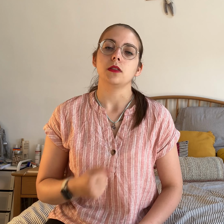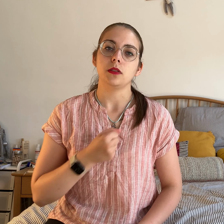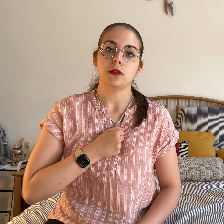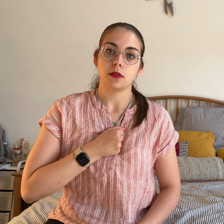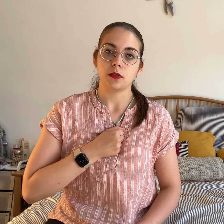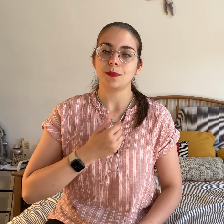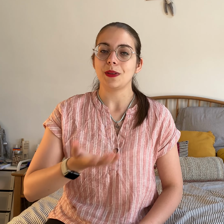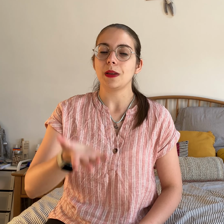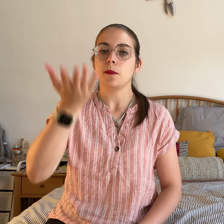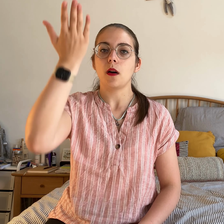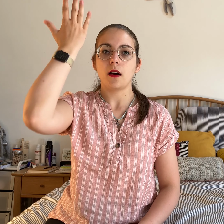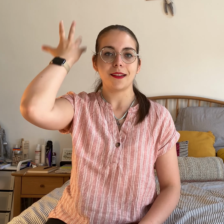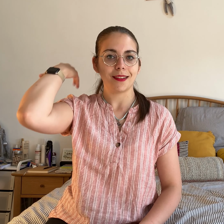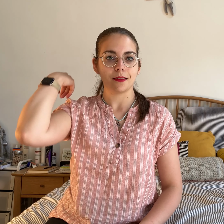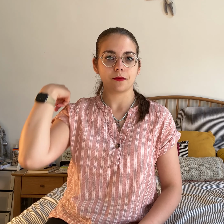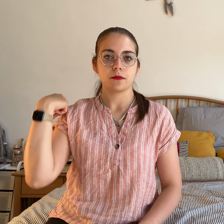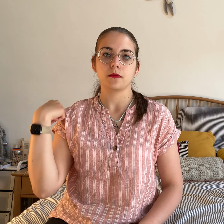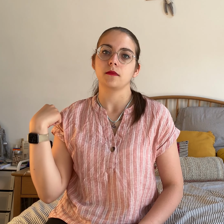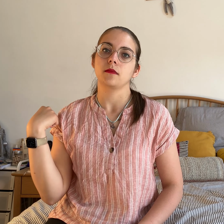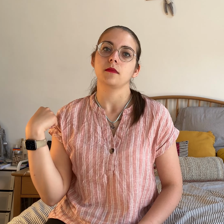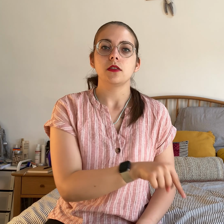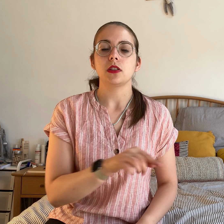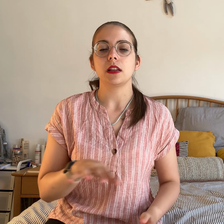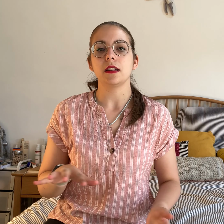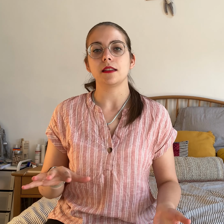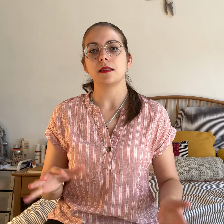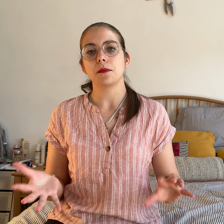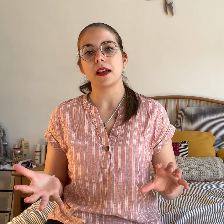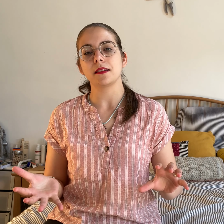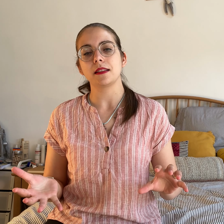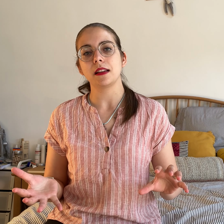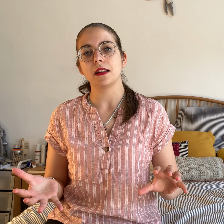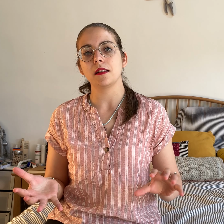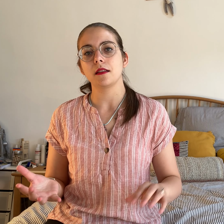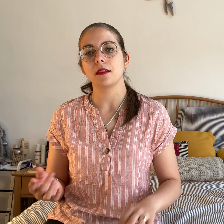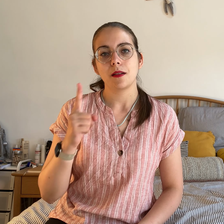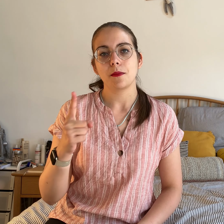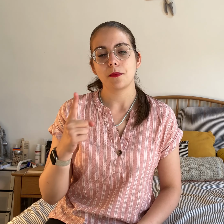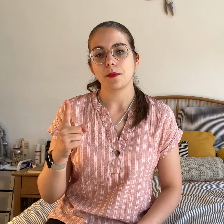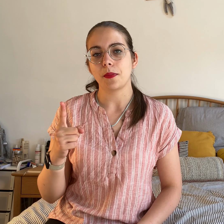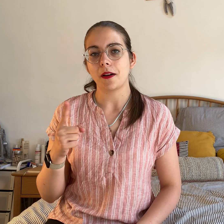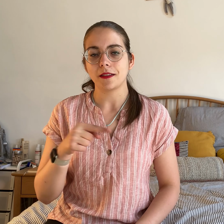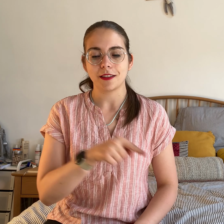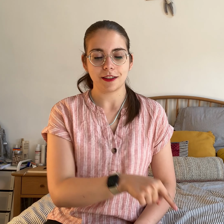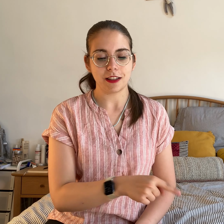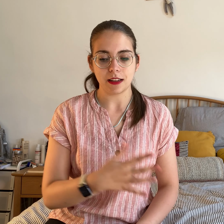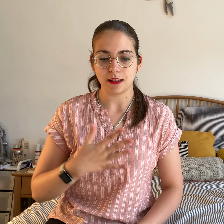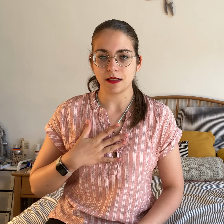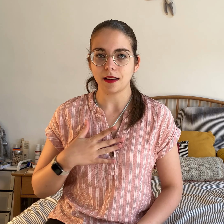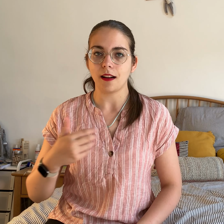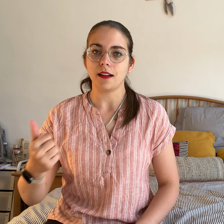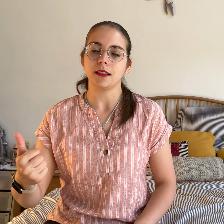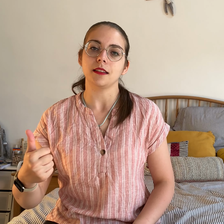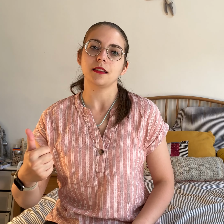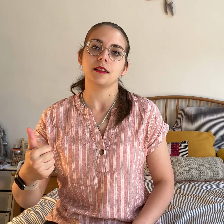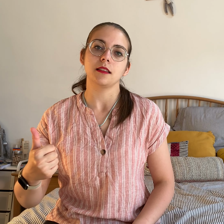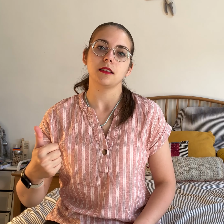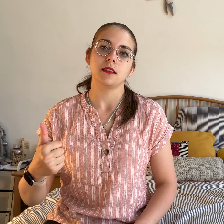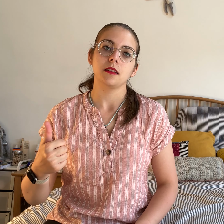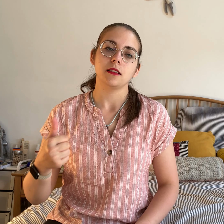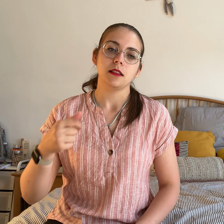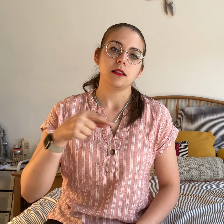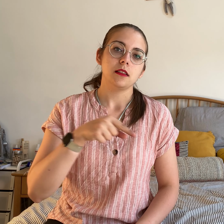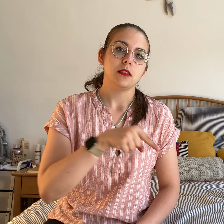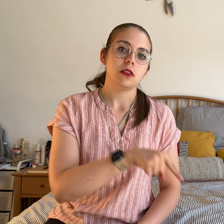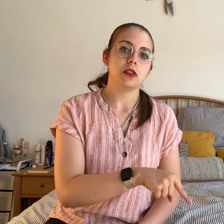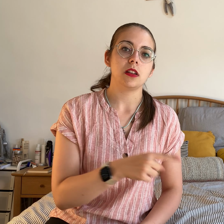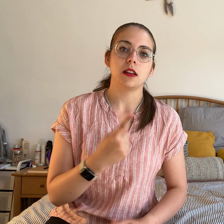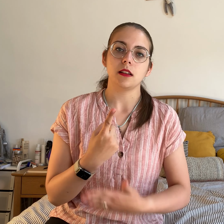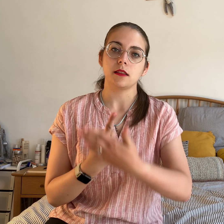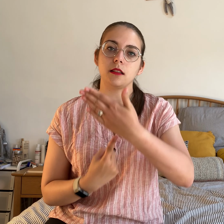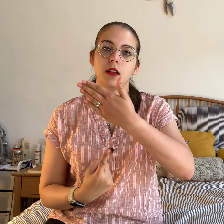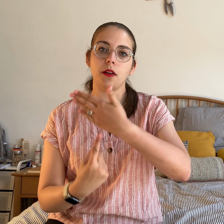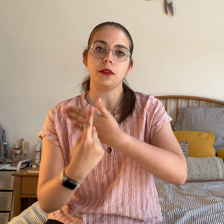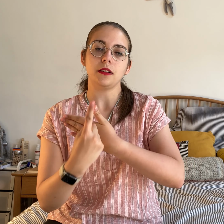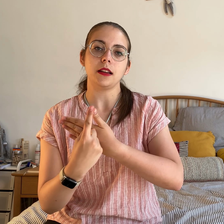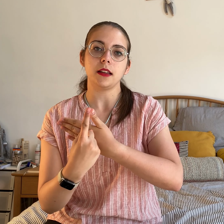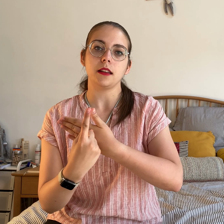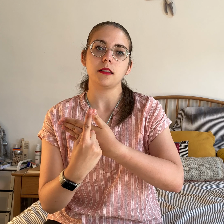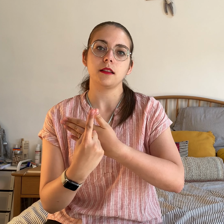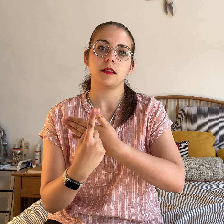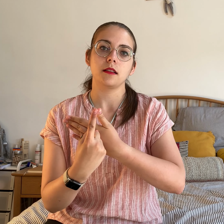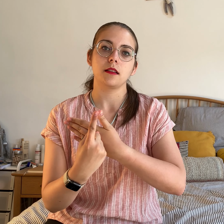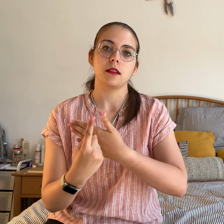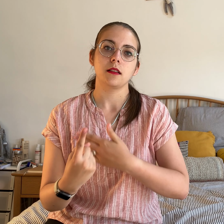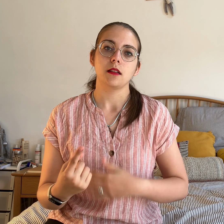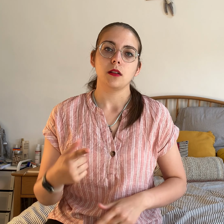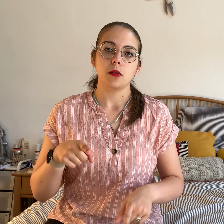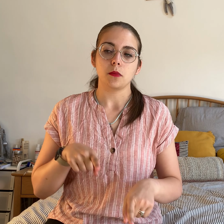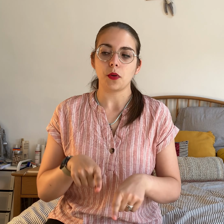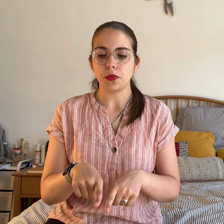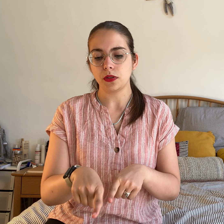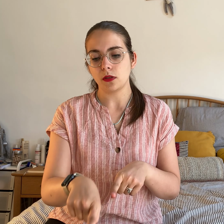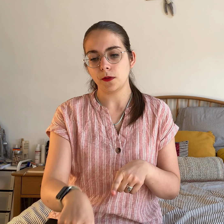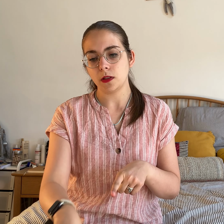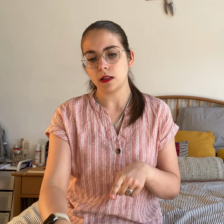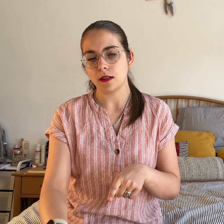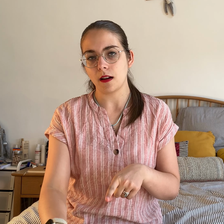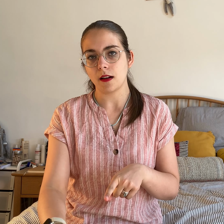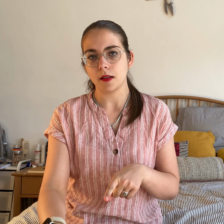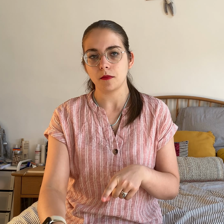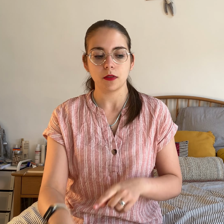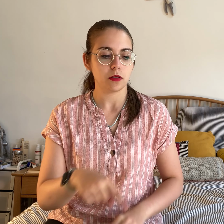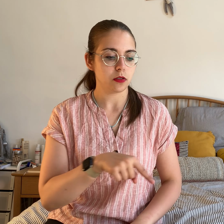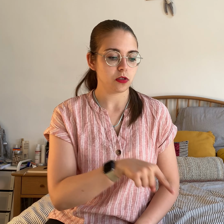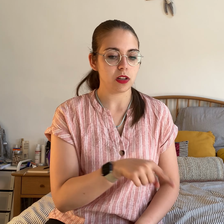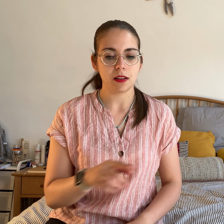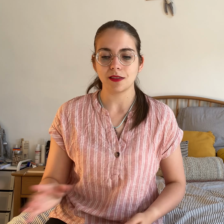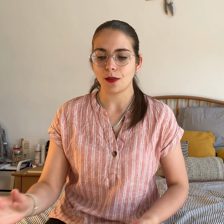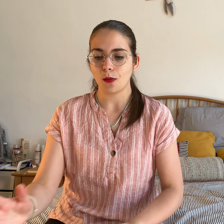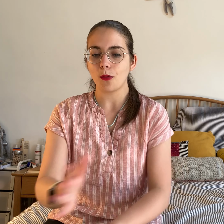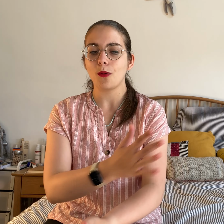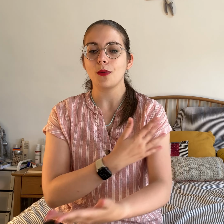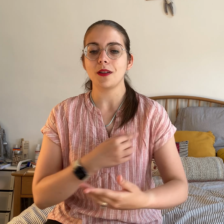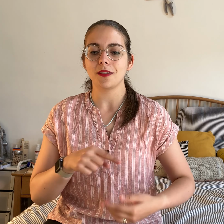Used to be mine. She is messy, but she's kind. She is lonely most of the time. She is all of